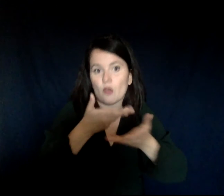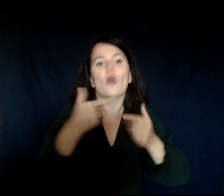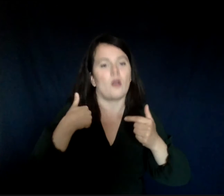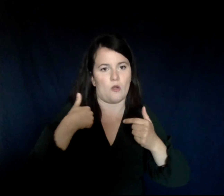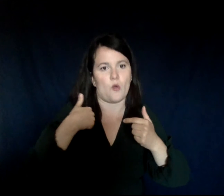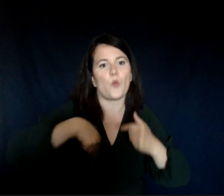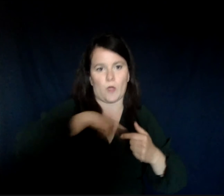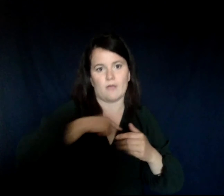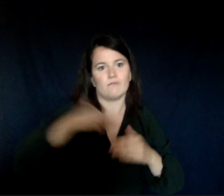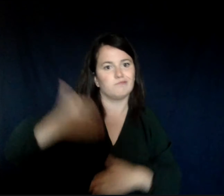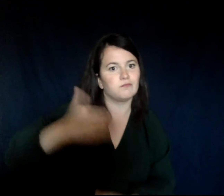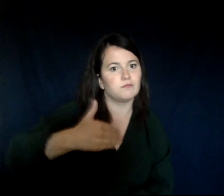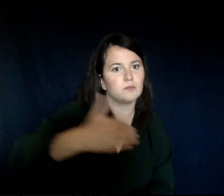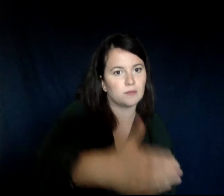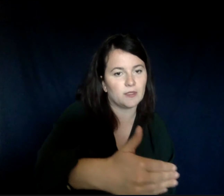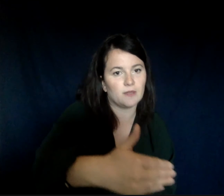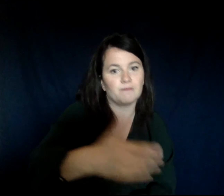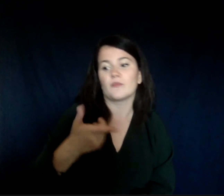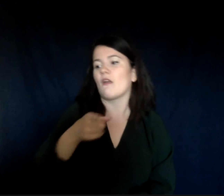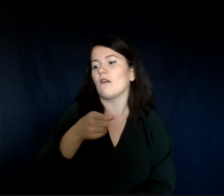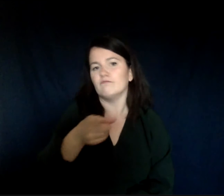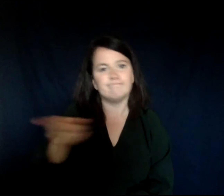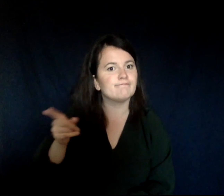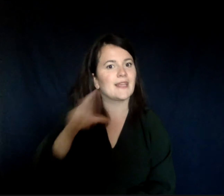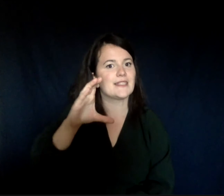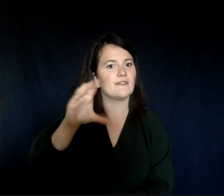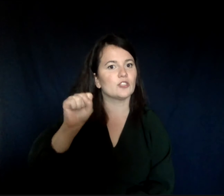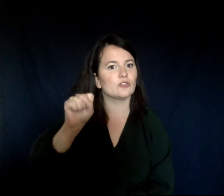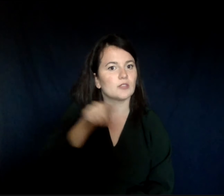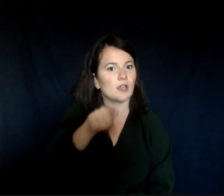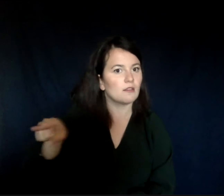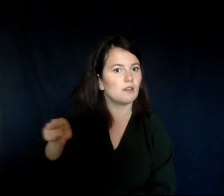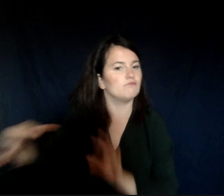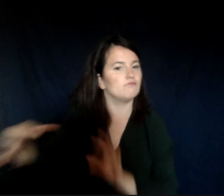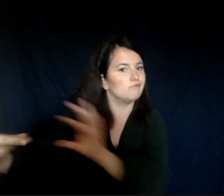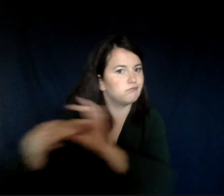We intend to keep this dialogue between the Commission